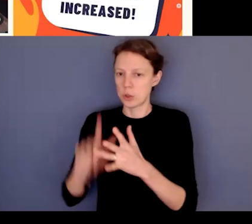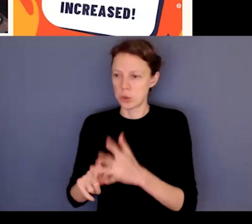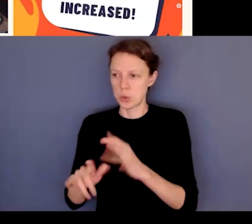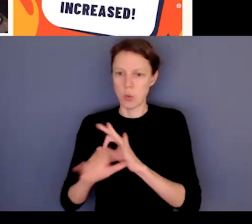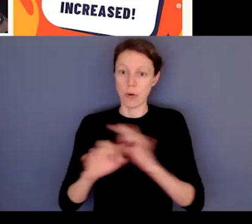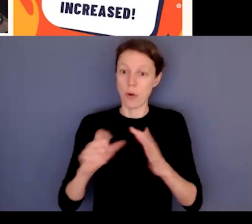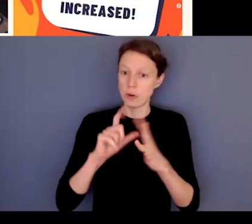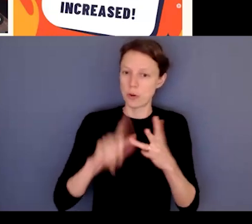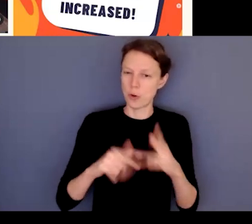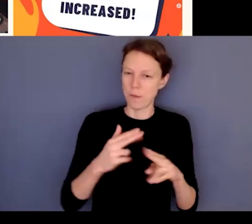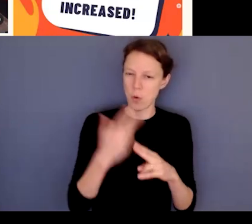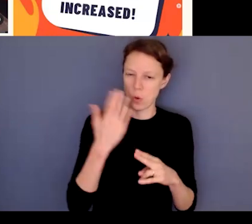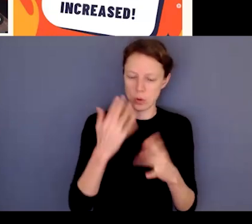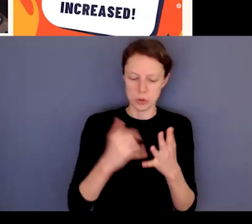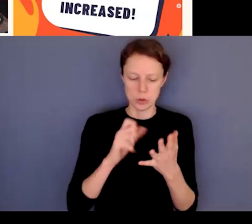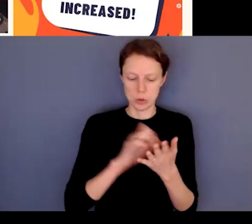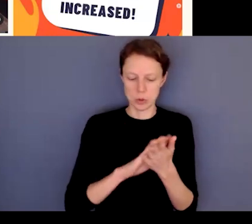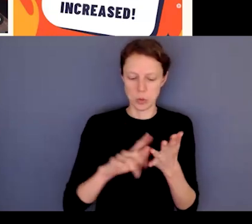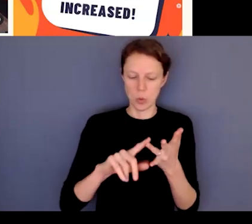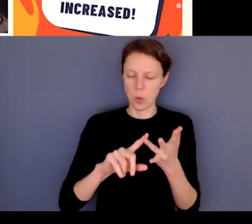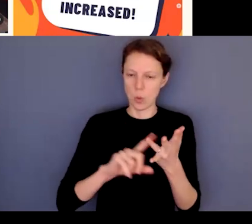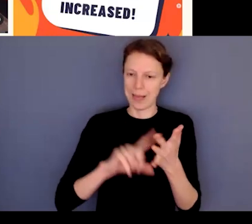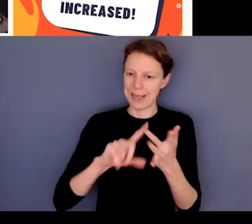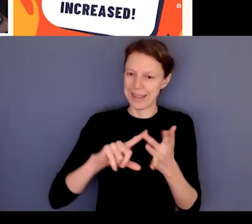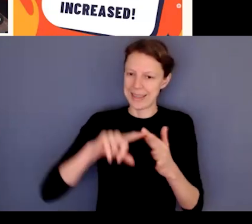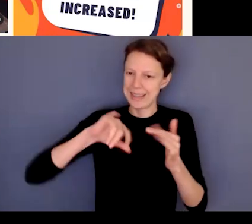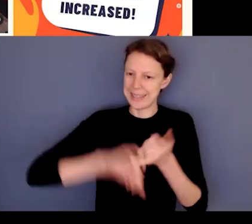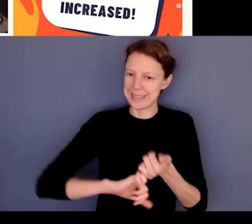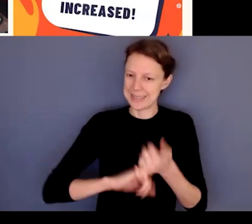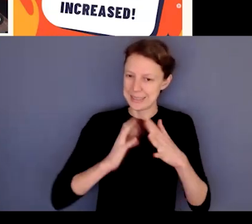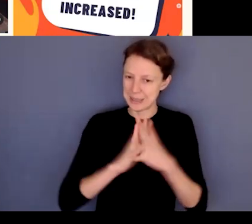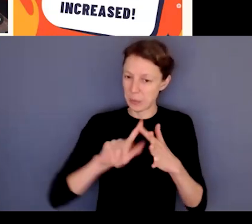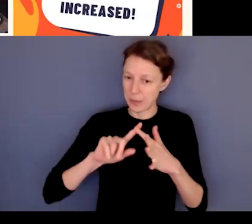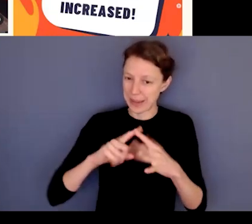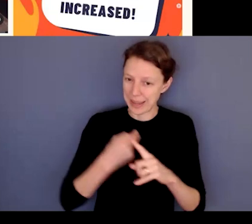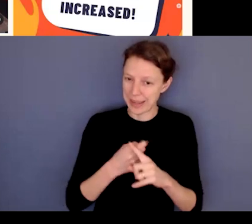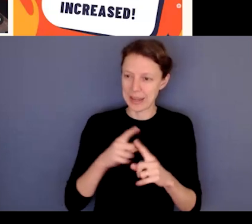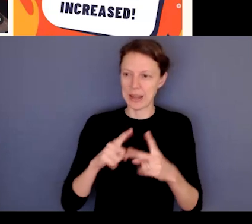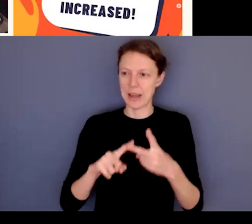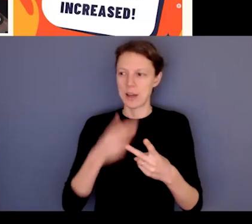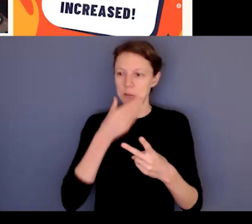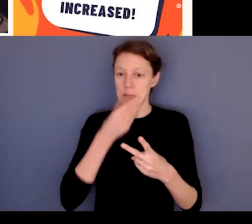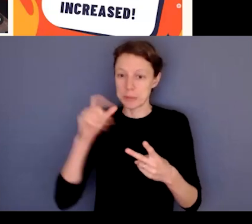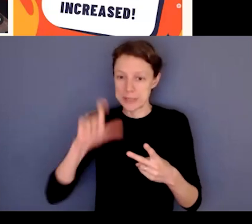information about, you know, employment over the kind of Christmas casual period, and then things like where minimum